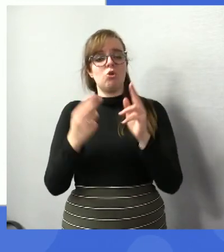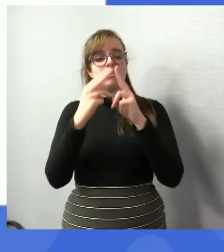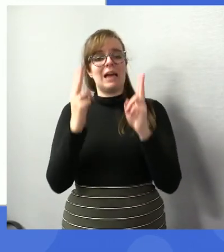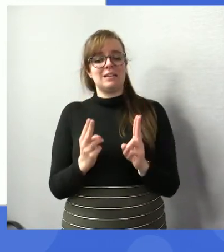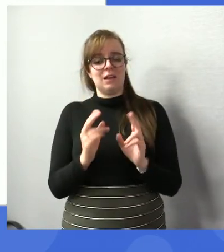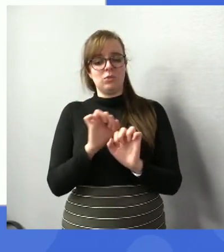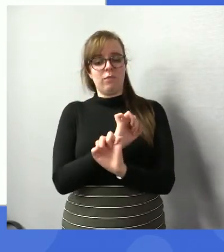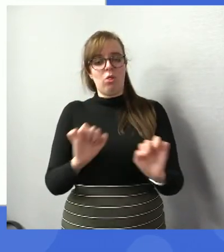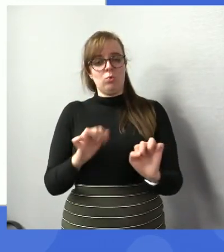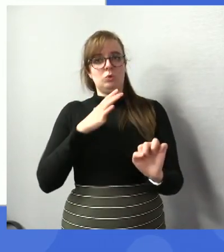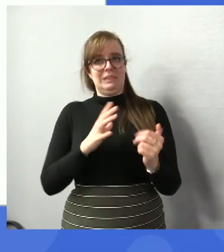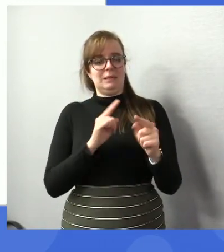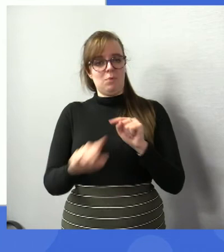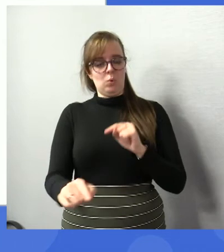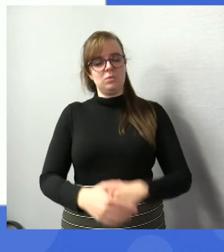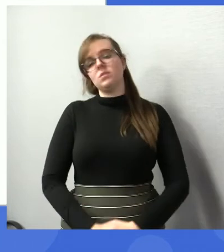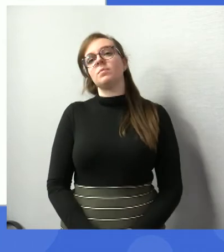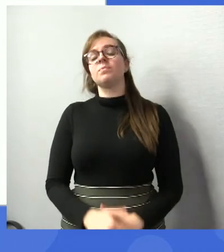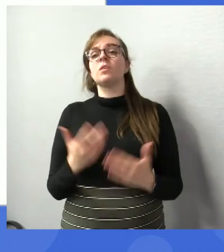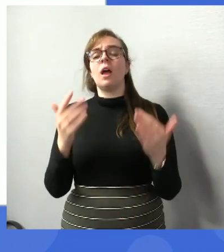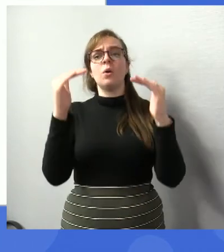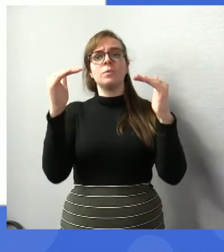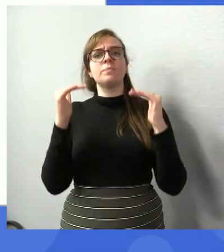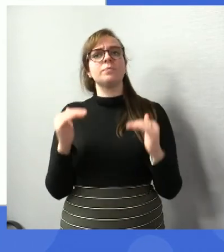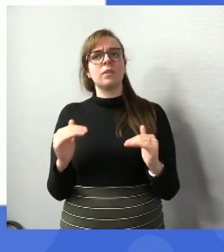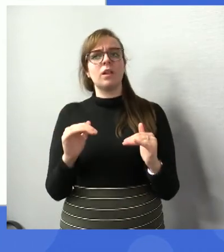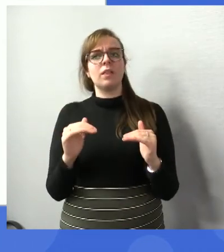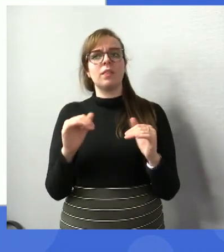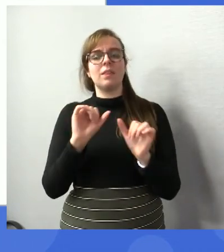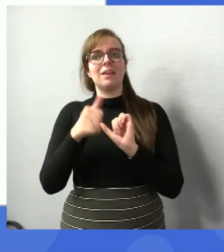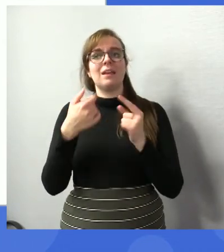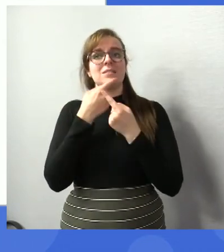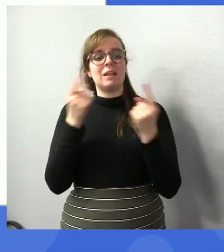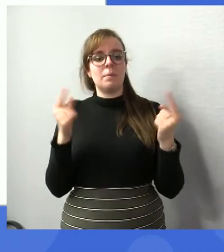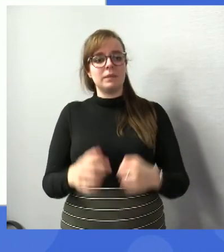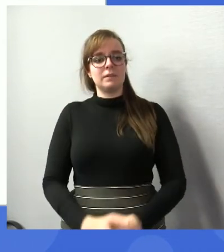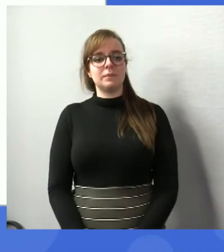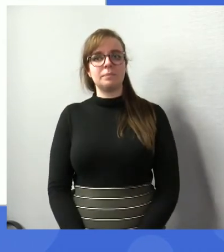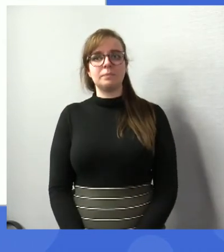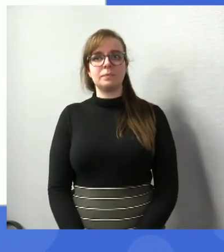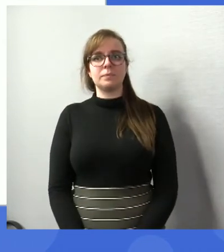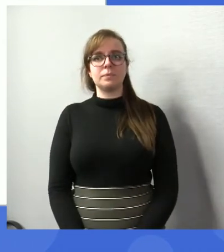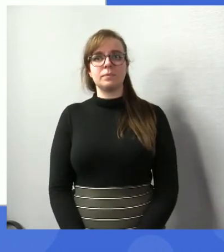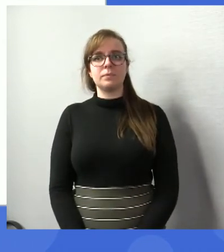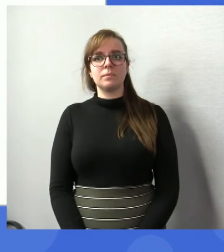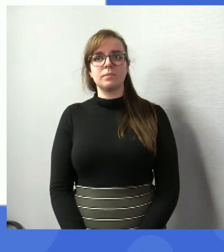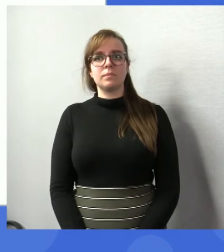okay thank you and we're moving on to the next statement should we have